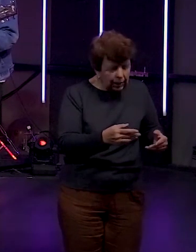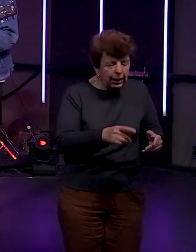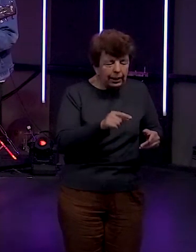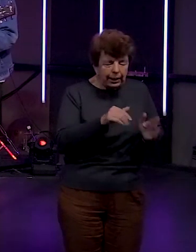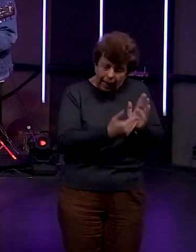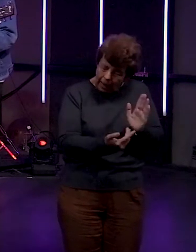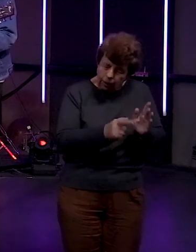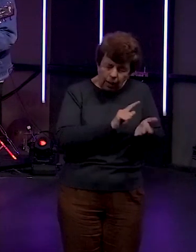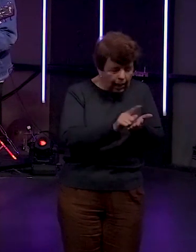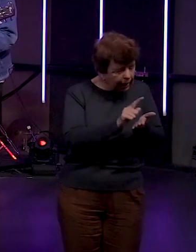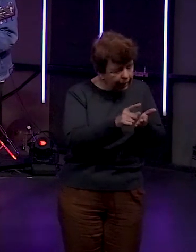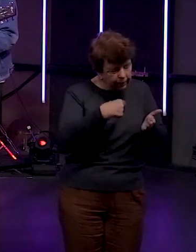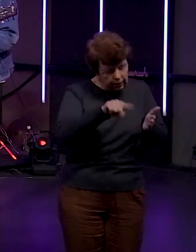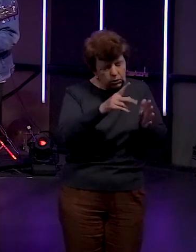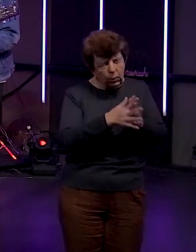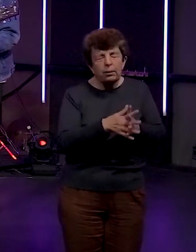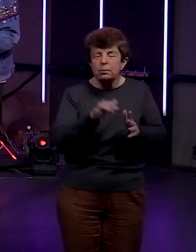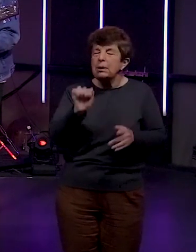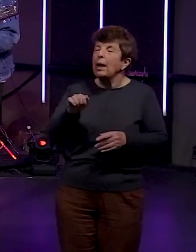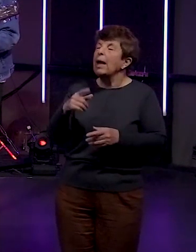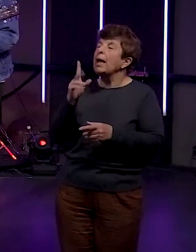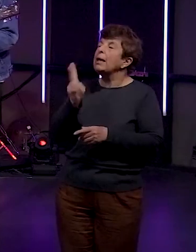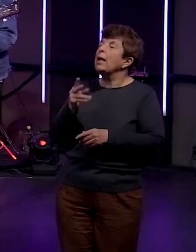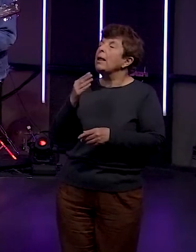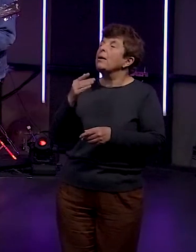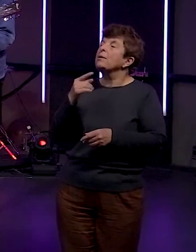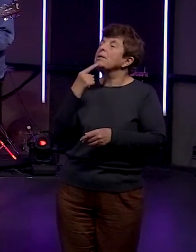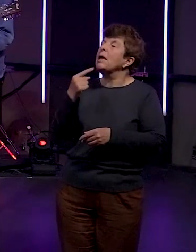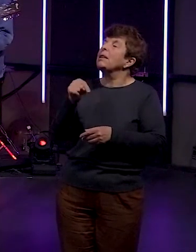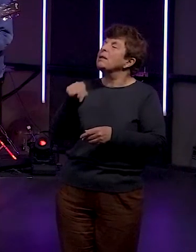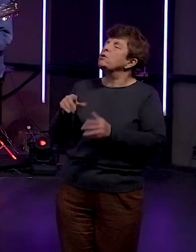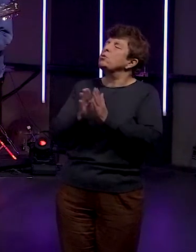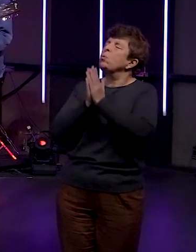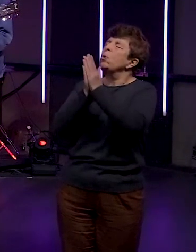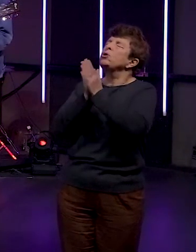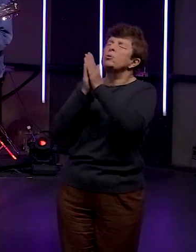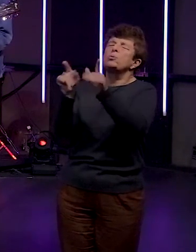week Lord again we just acknowledge this is an act of worship that we do to you